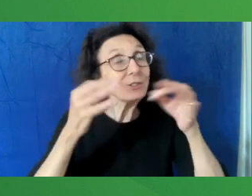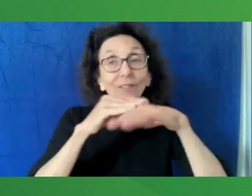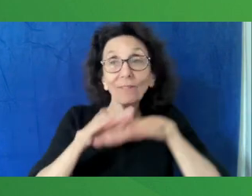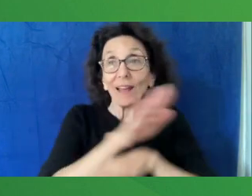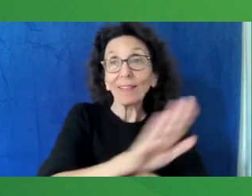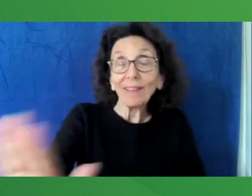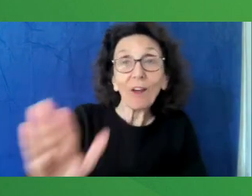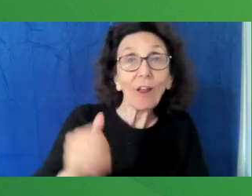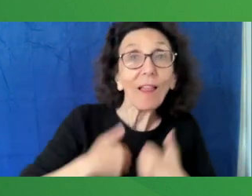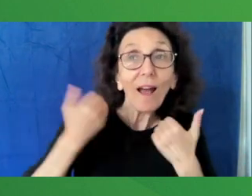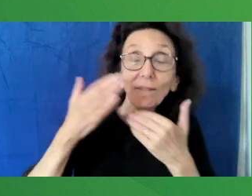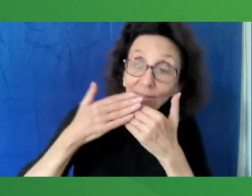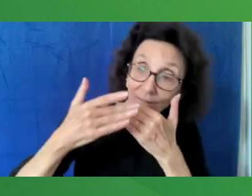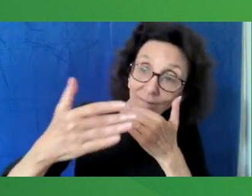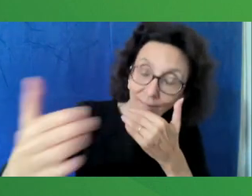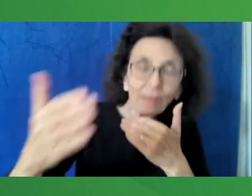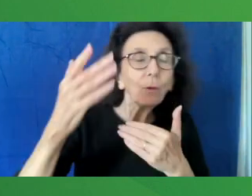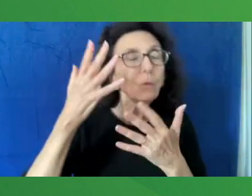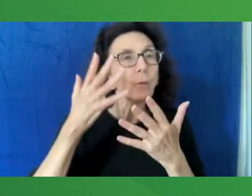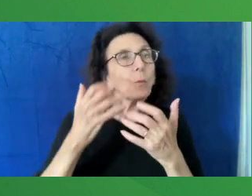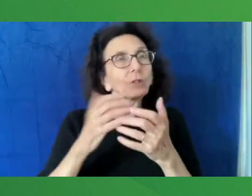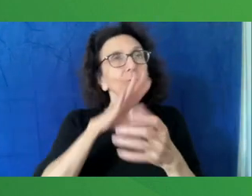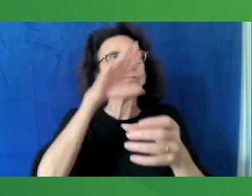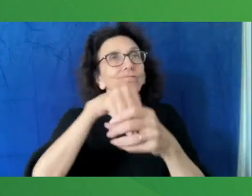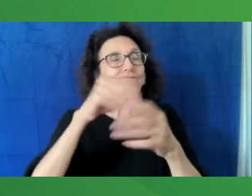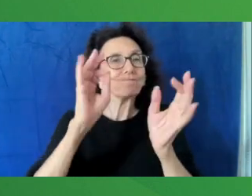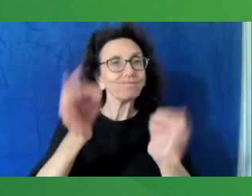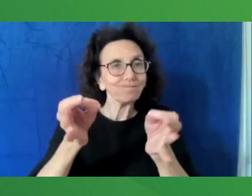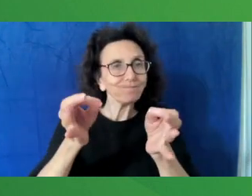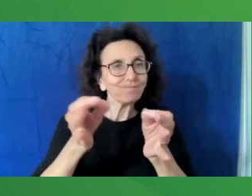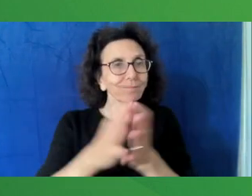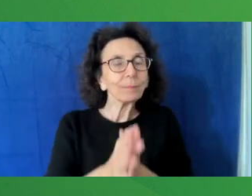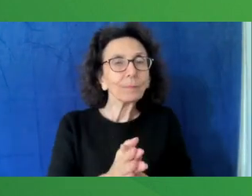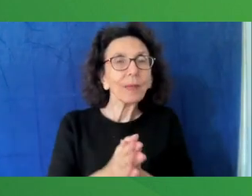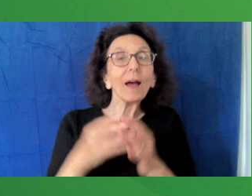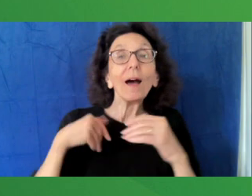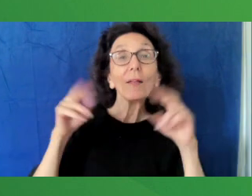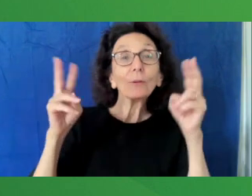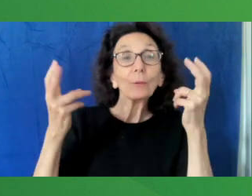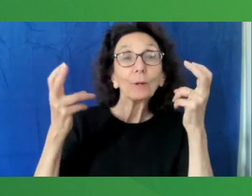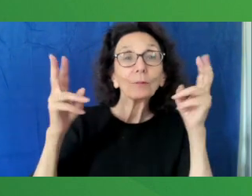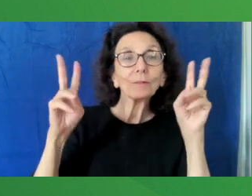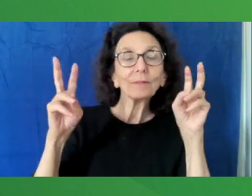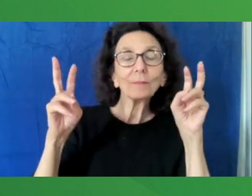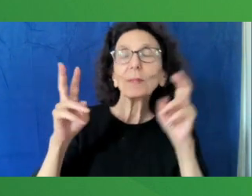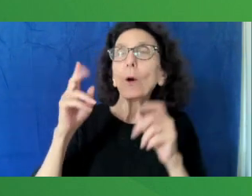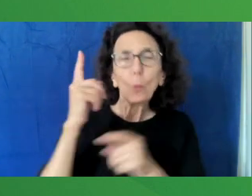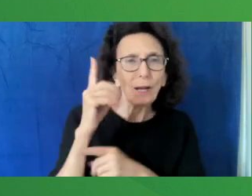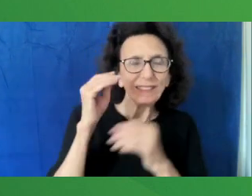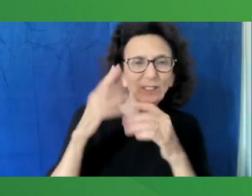And one other quote I want to read real quick is from a teacher, a physics teacher, in an